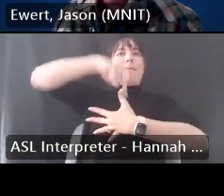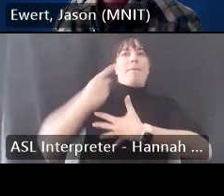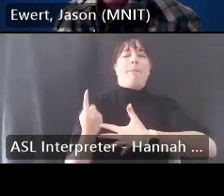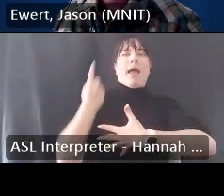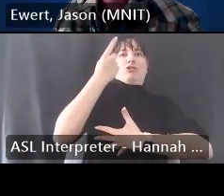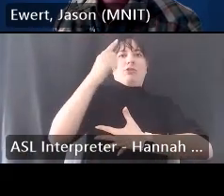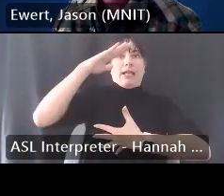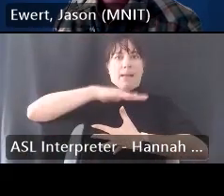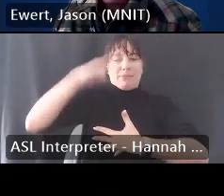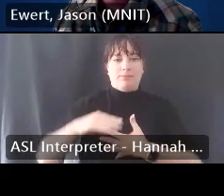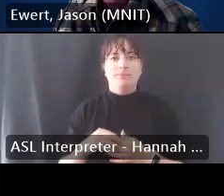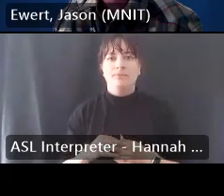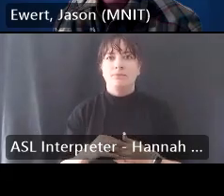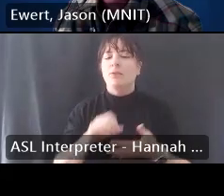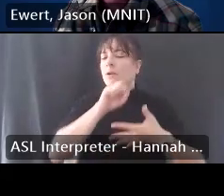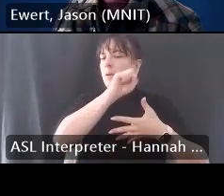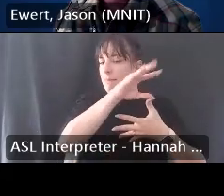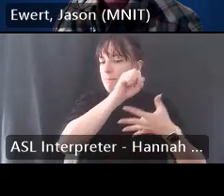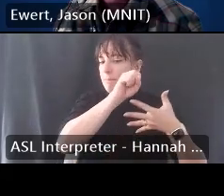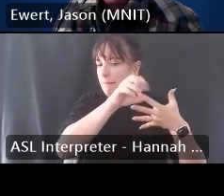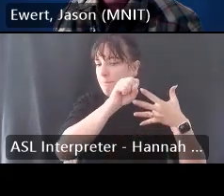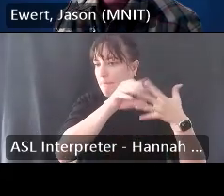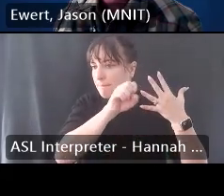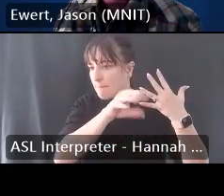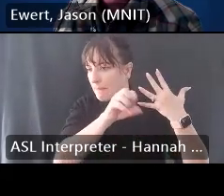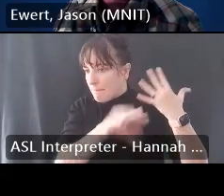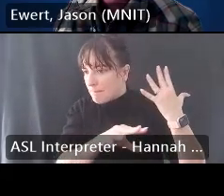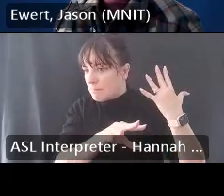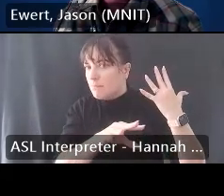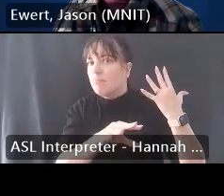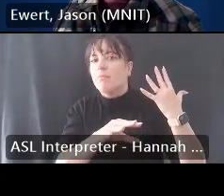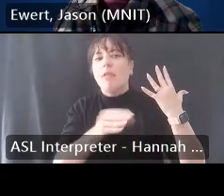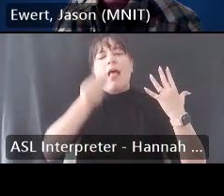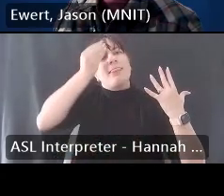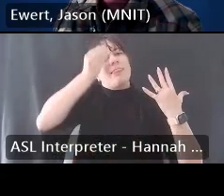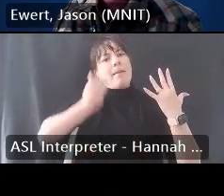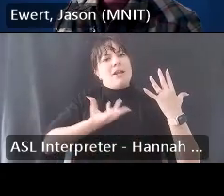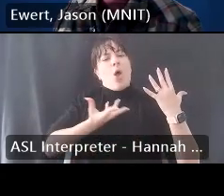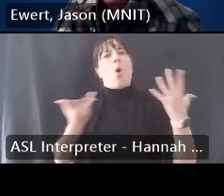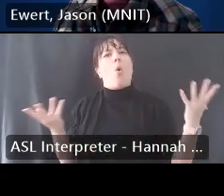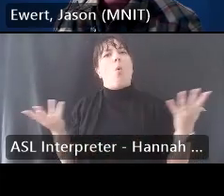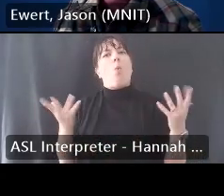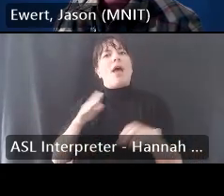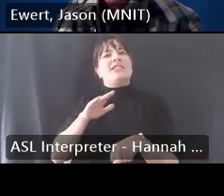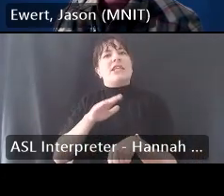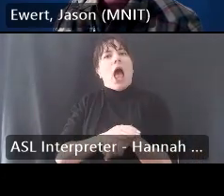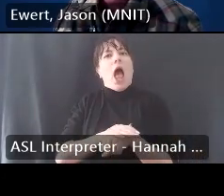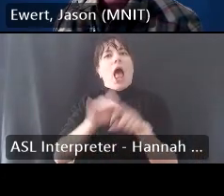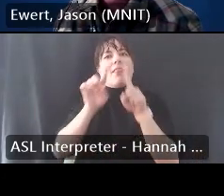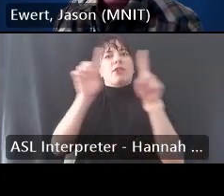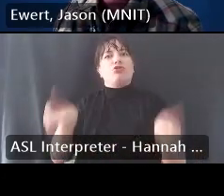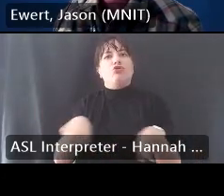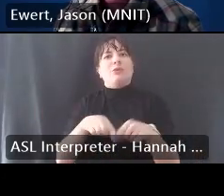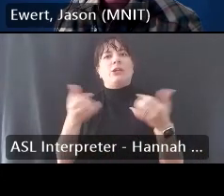So that gave me kind of a preview of what's on the screen, but there's a lot of information in between there that it skipped.